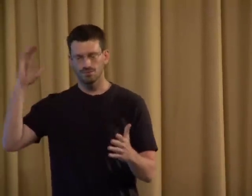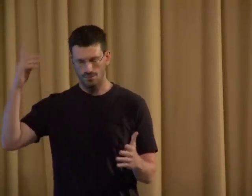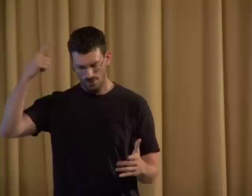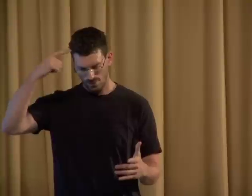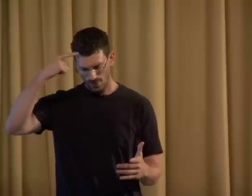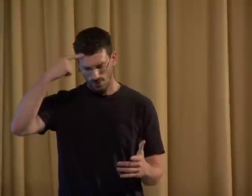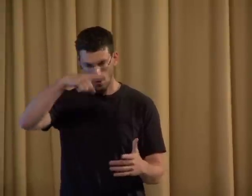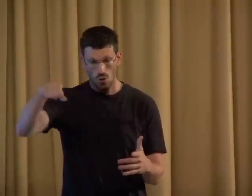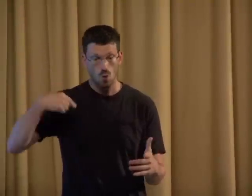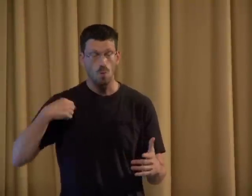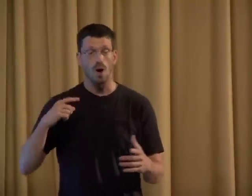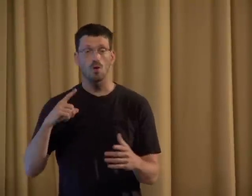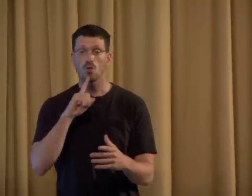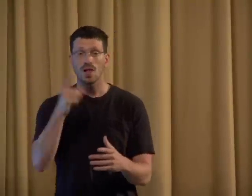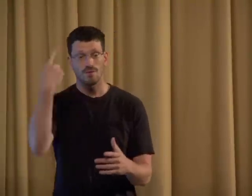I say all this for you, but really for me. Two years ago I arrived to Gallaudet with Mike and part of my job was to try and find and build bridges between the oral world and the signing world.